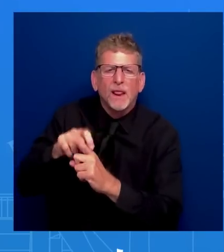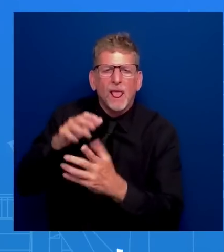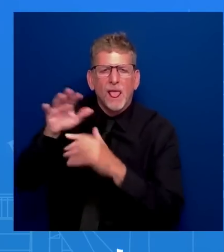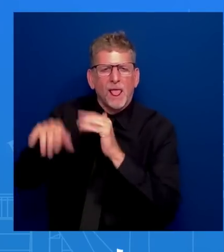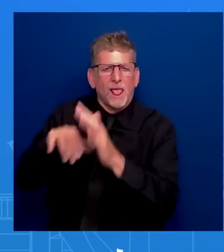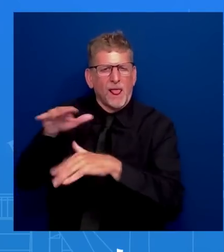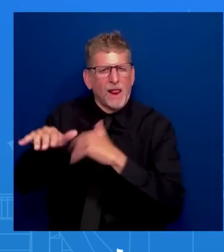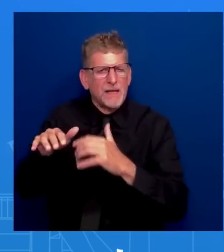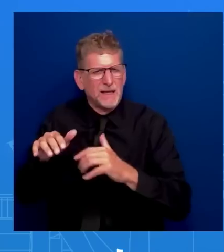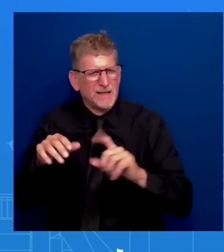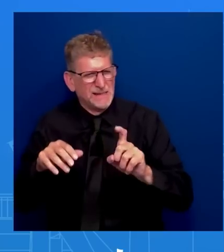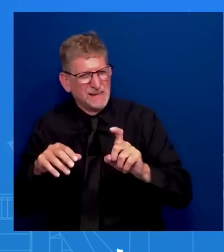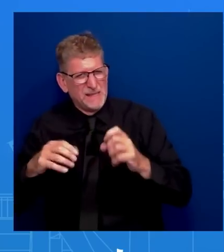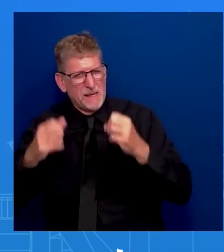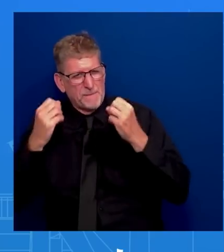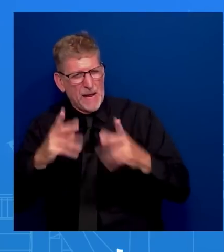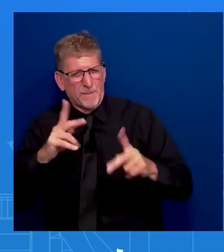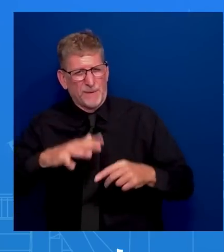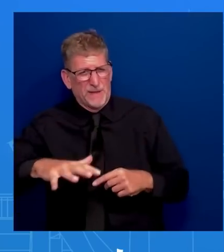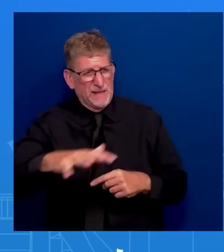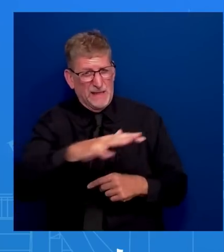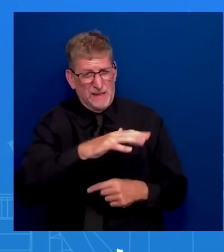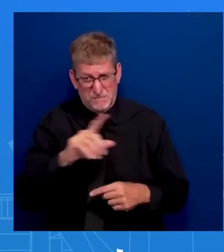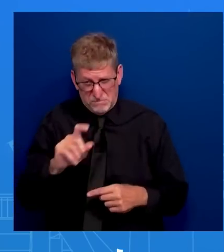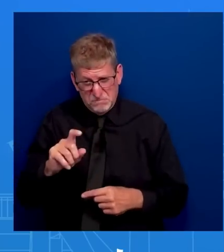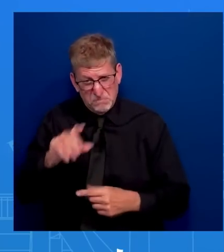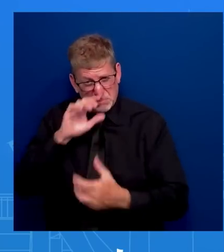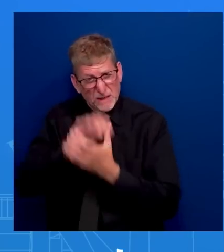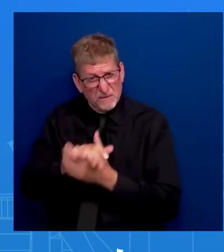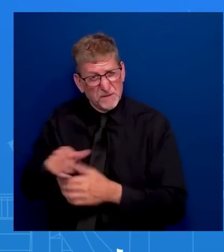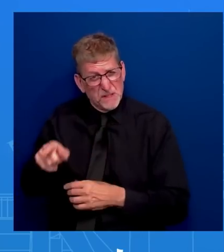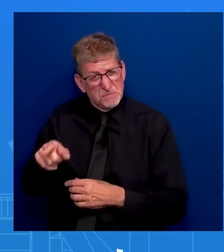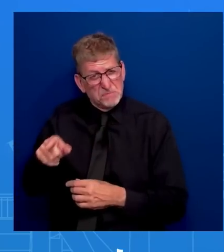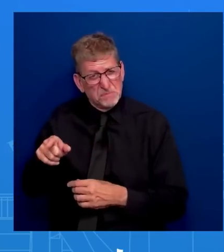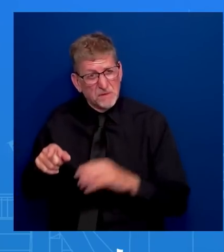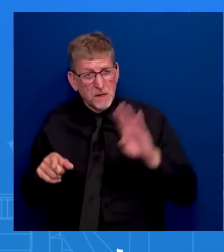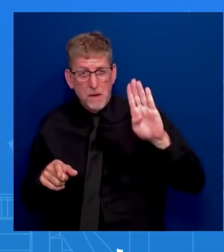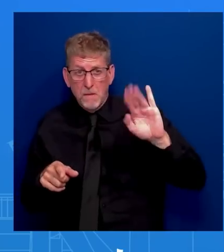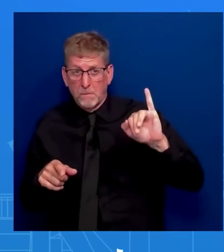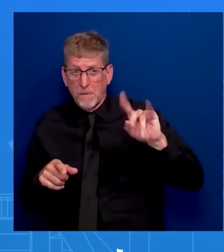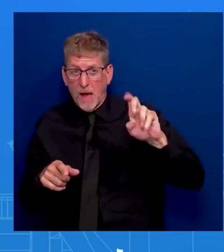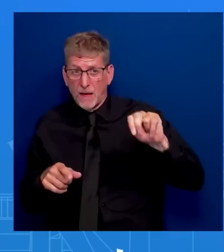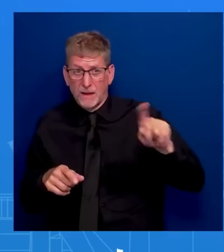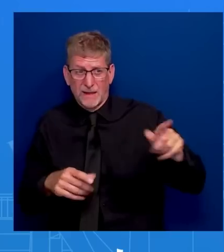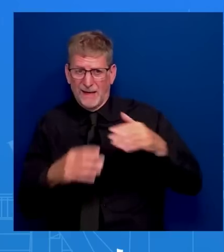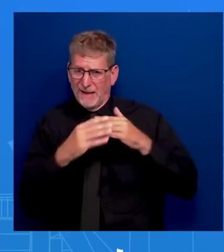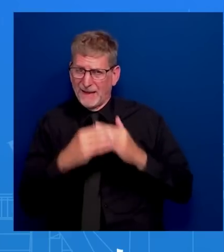He's the leader of the whole country, as he often says. Does he have a handle on this? Ms. Jean-Pierre: Your question is still